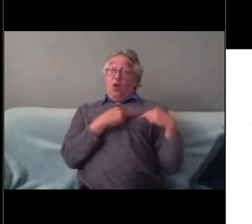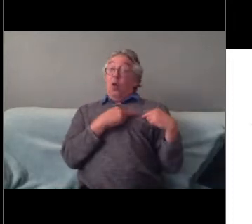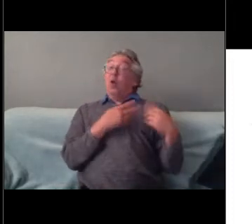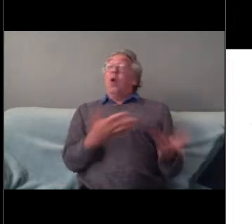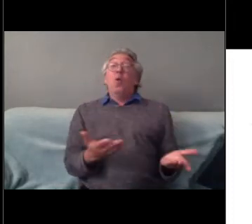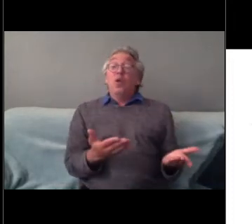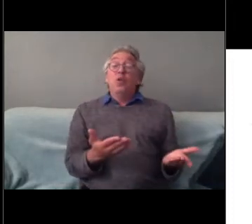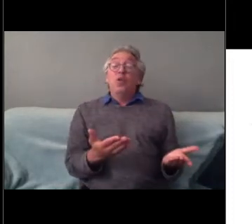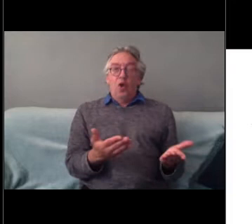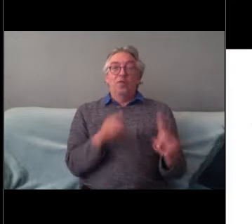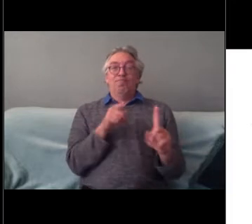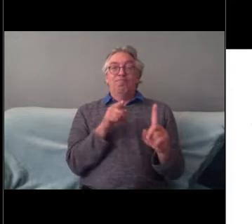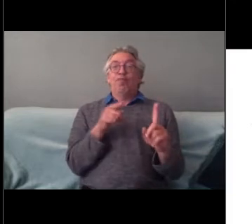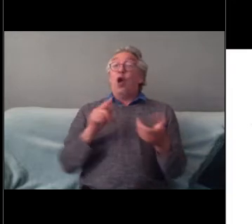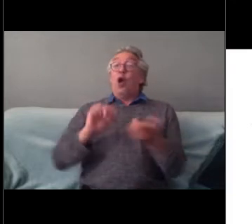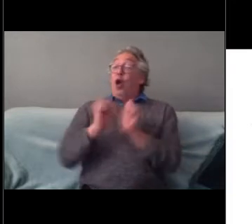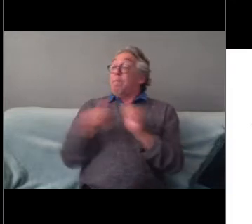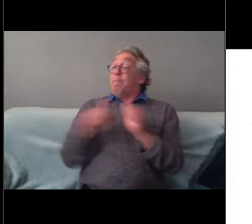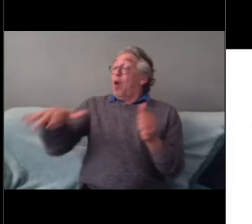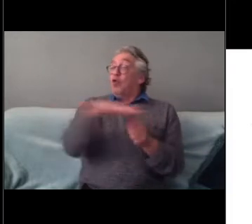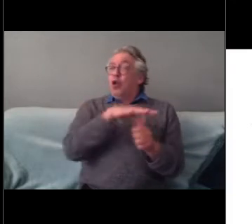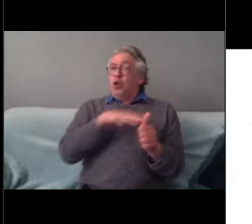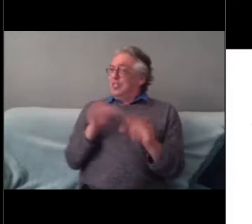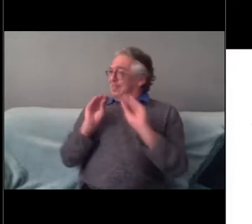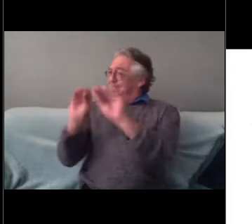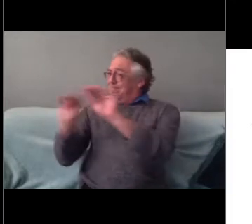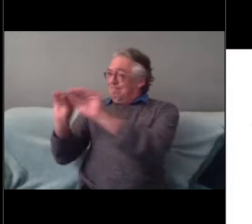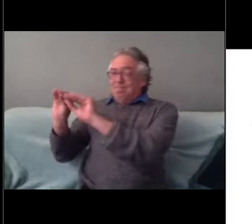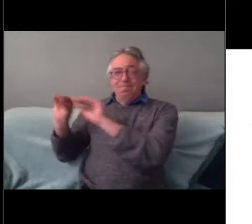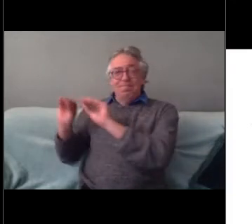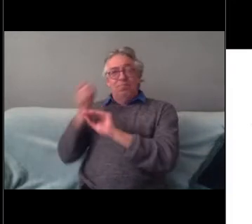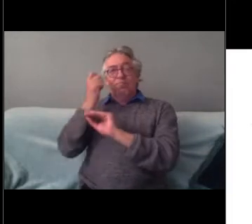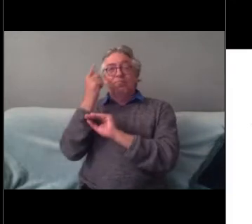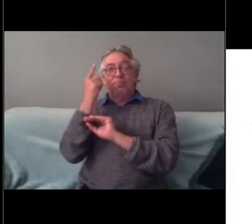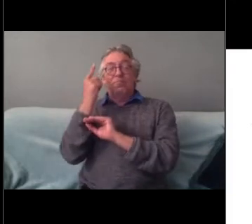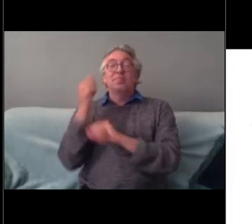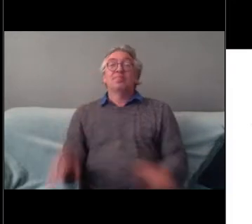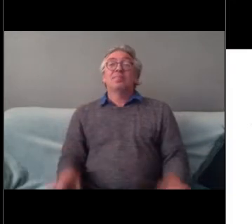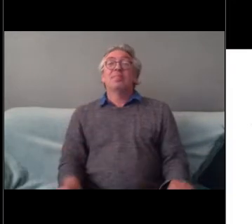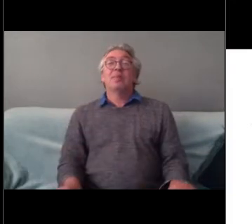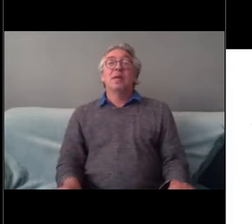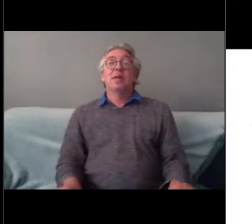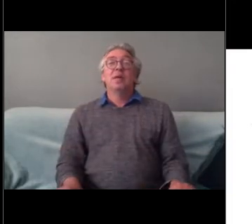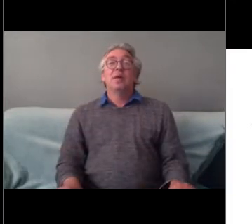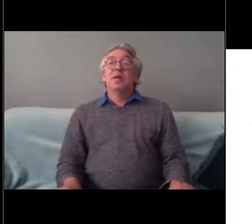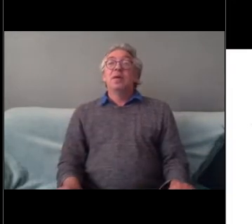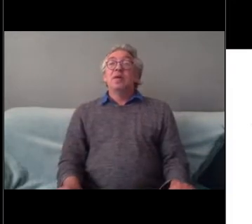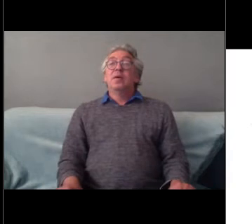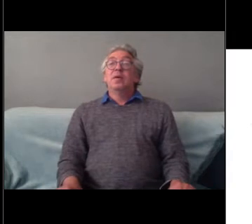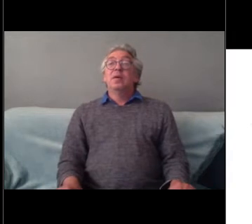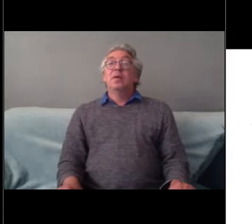and harm caused by institutionalization in disaster and emergency situation.